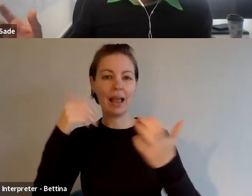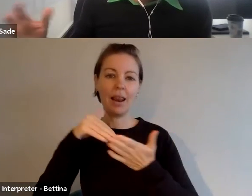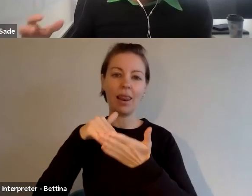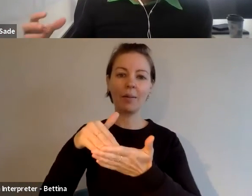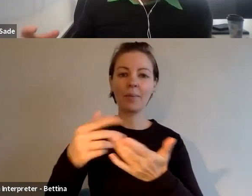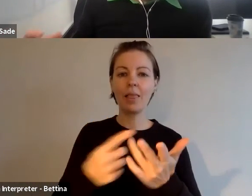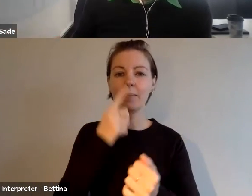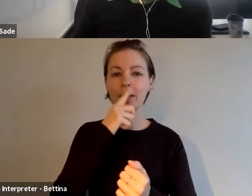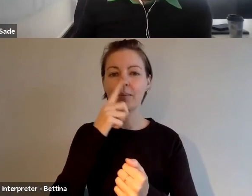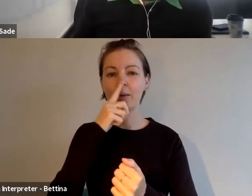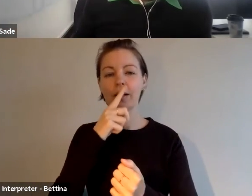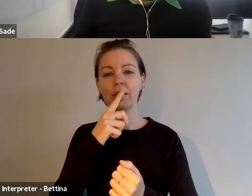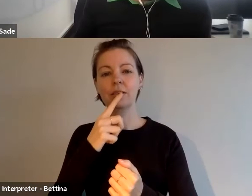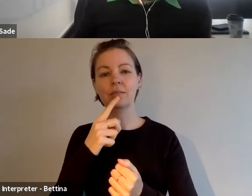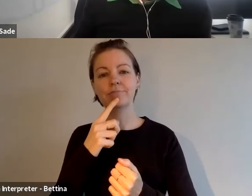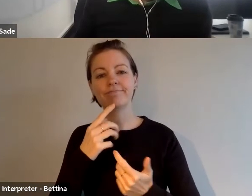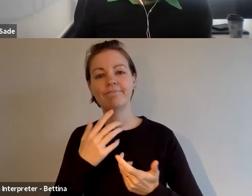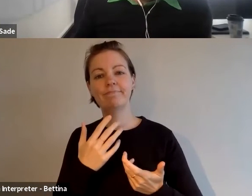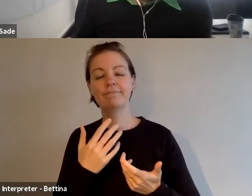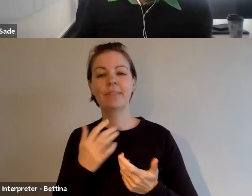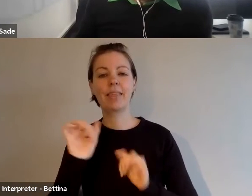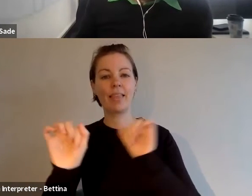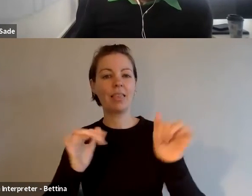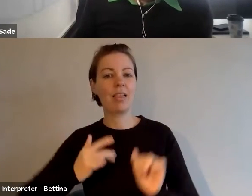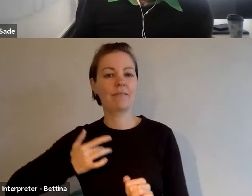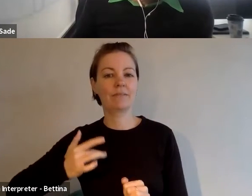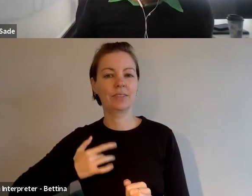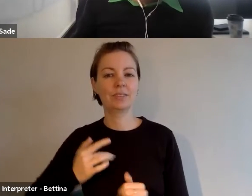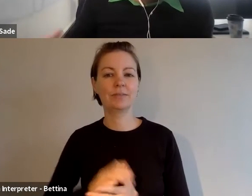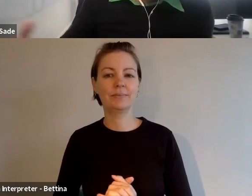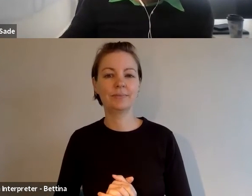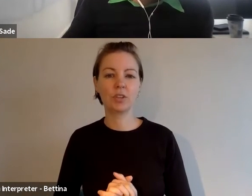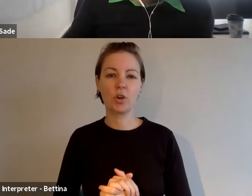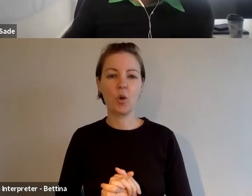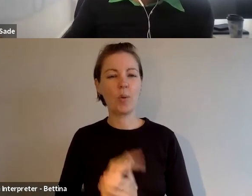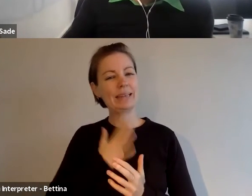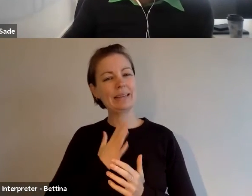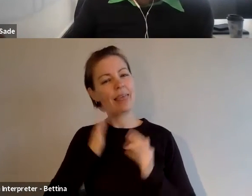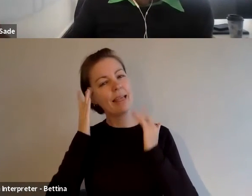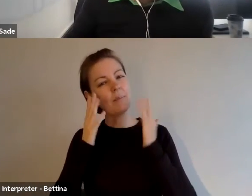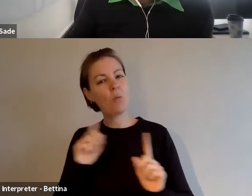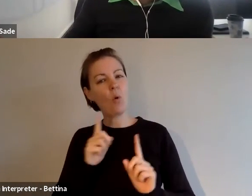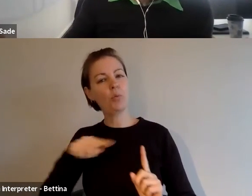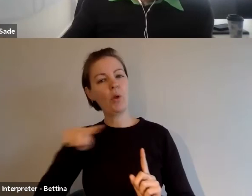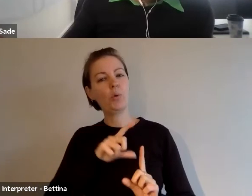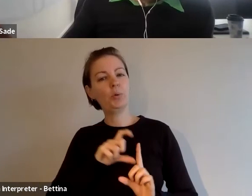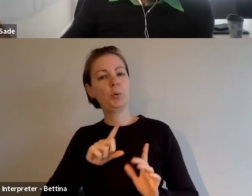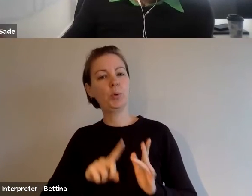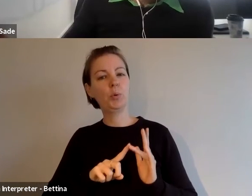For us it was to come back to what do we do in the creative industry and creative arts that is of value and how do we communicate and engage with society